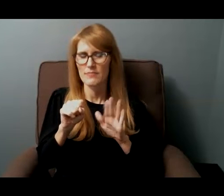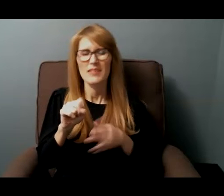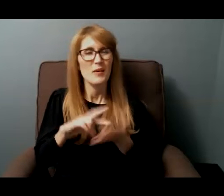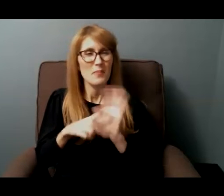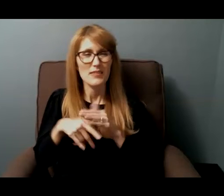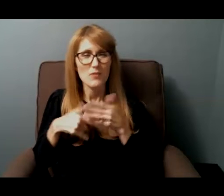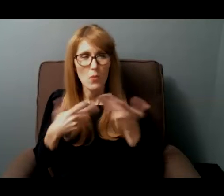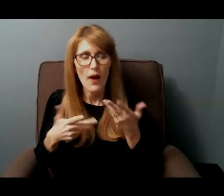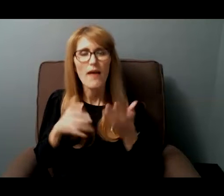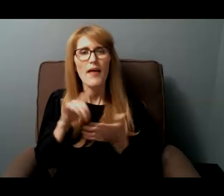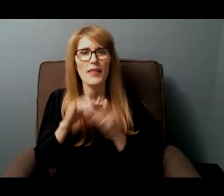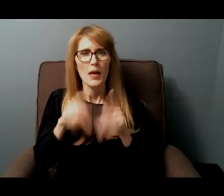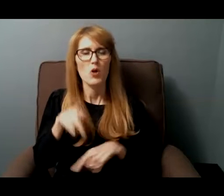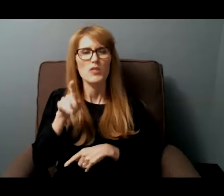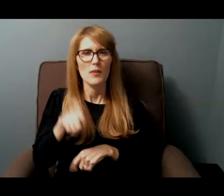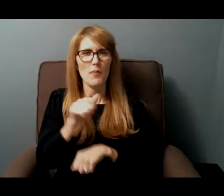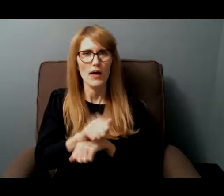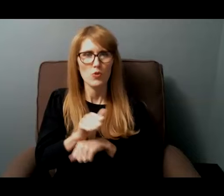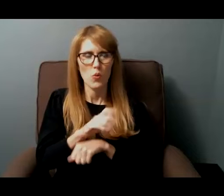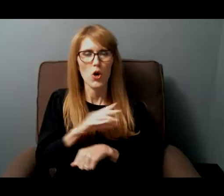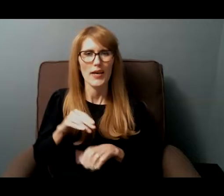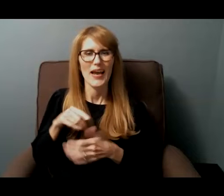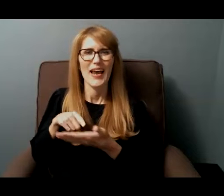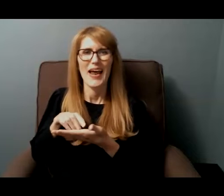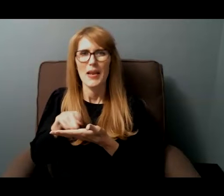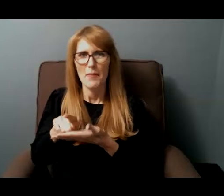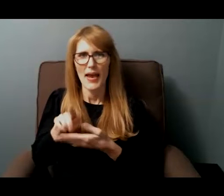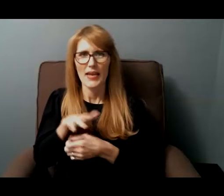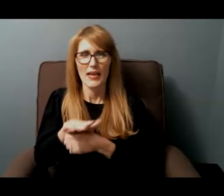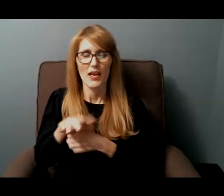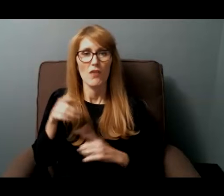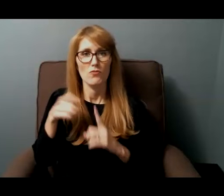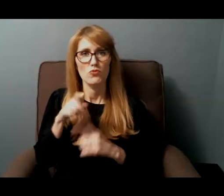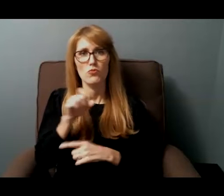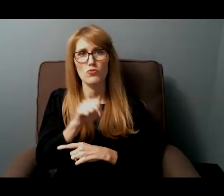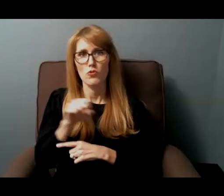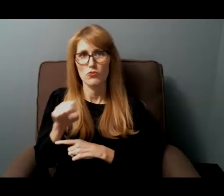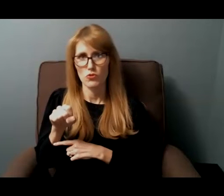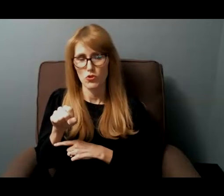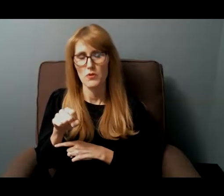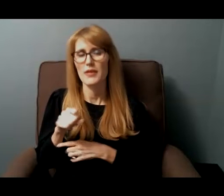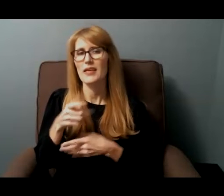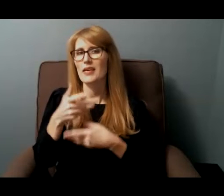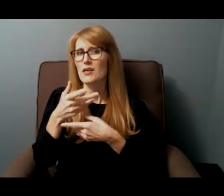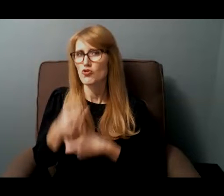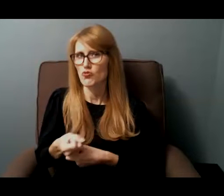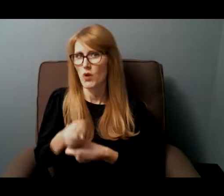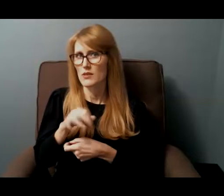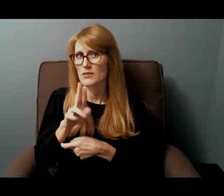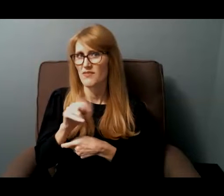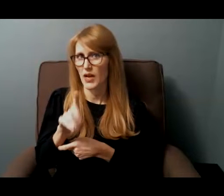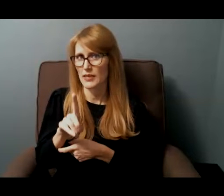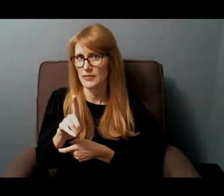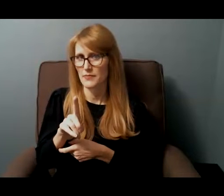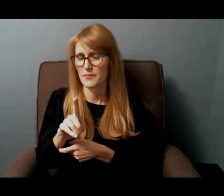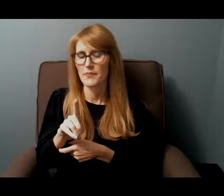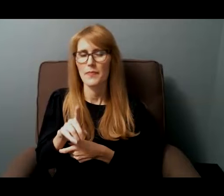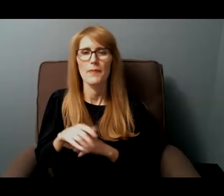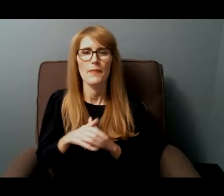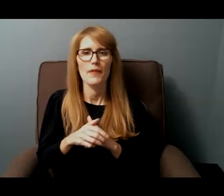worked and paid in enough to the Social Security Trust Fund. Since this is not a webinar about